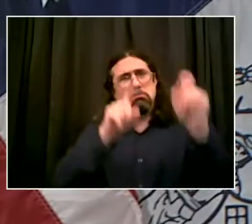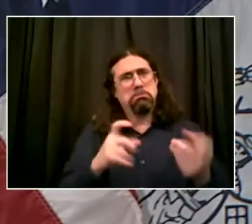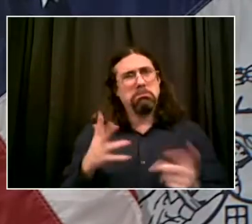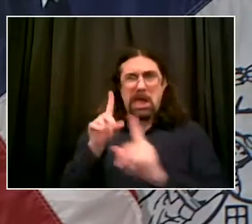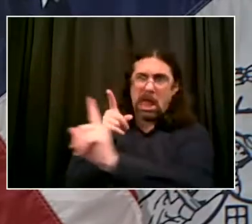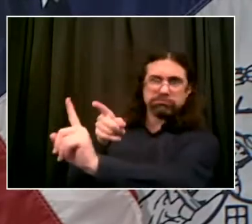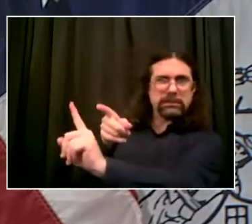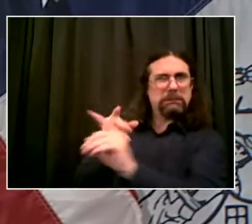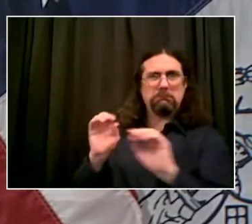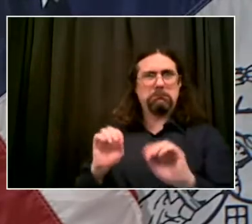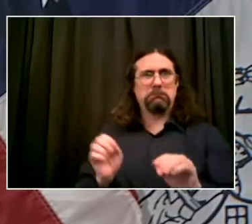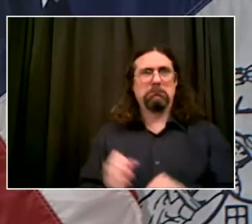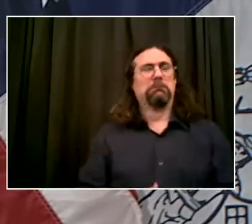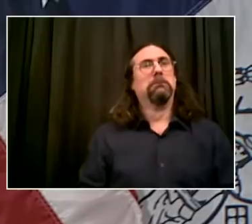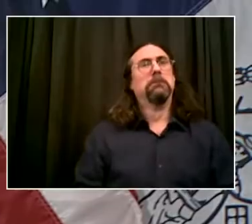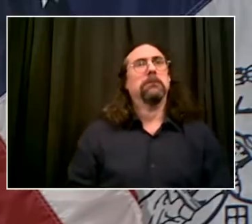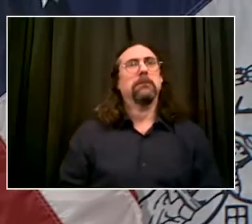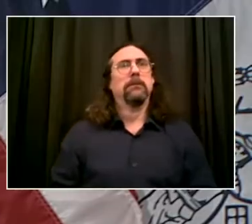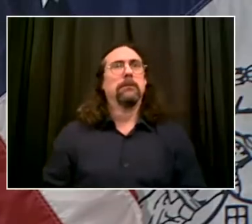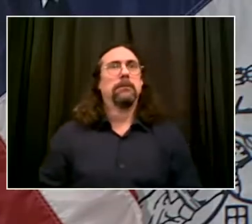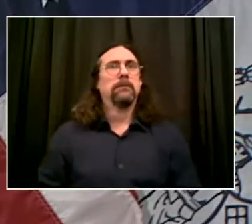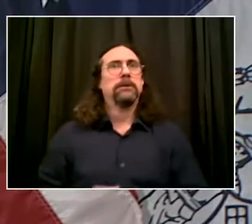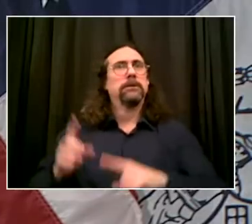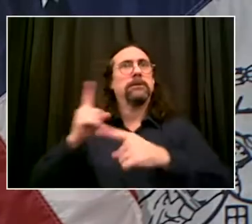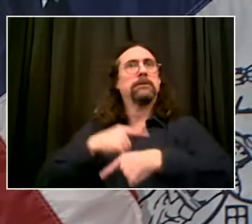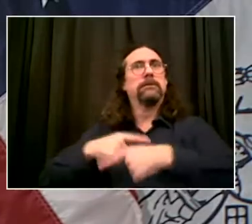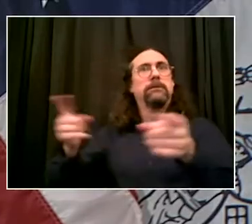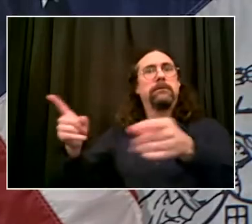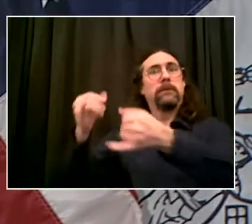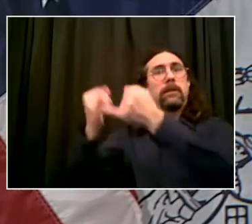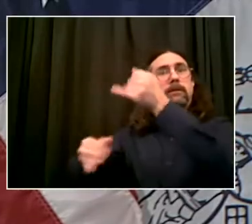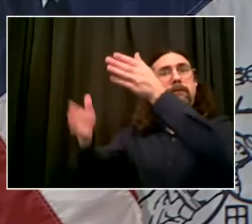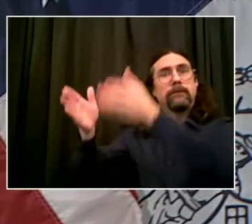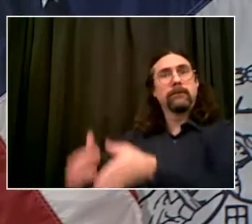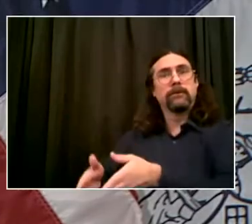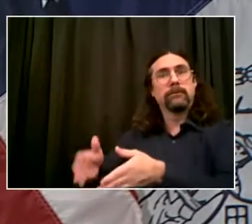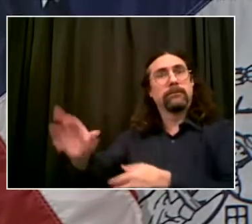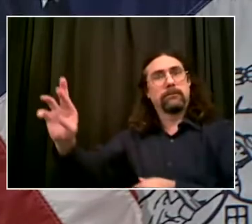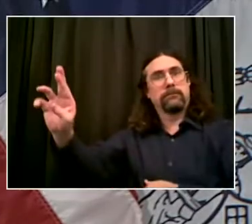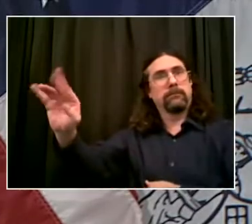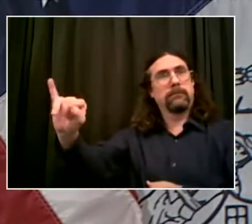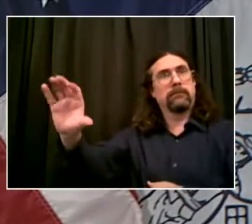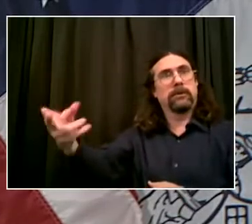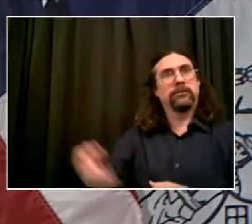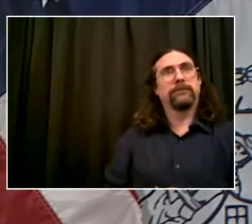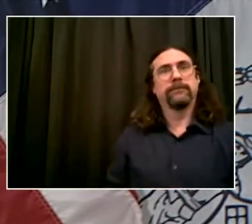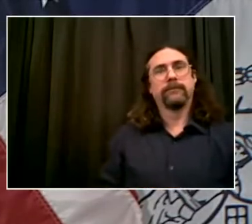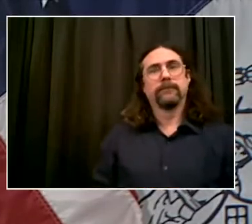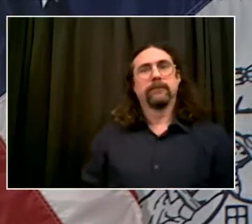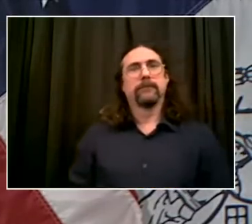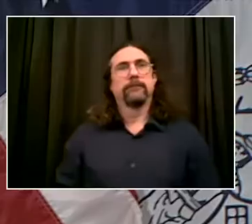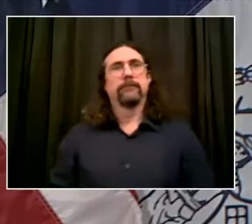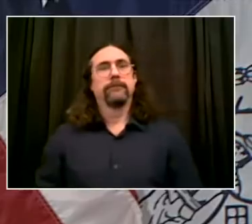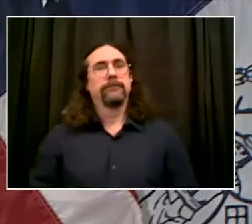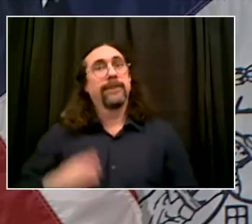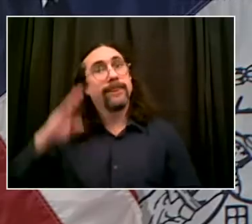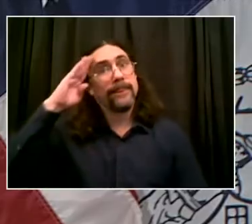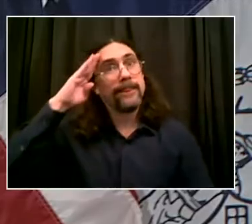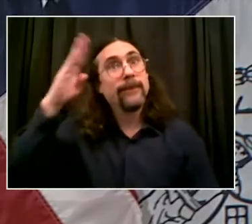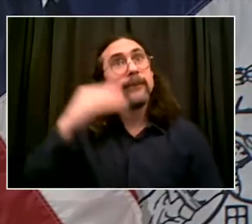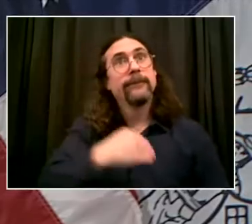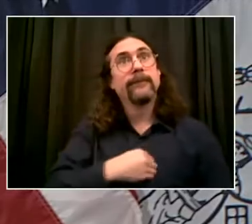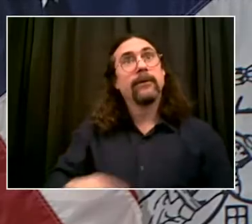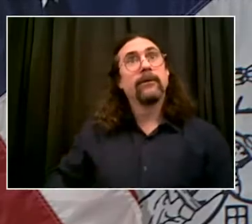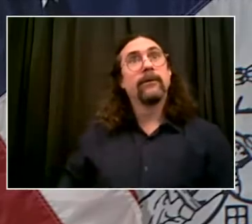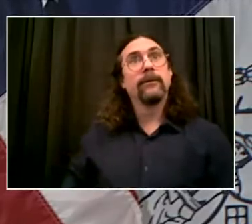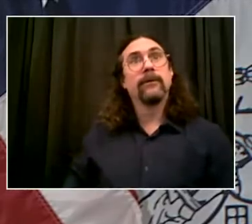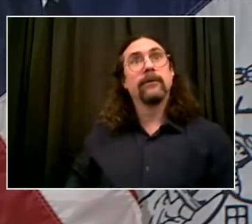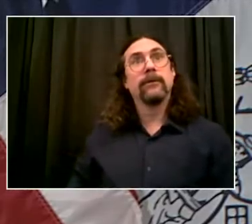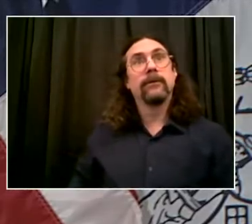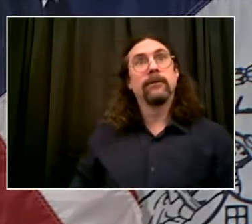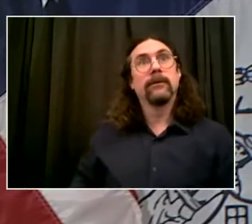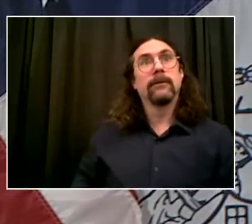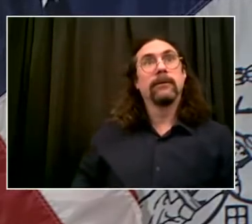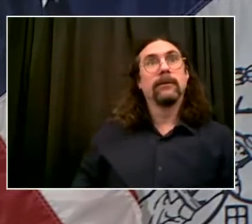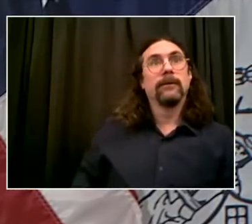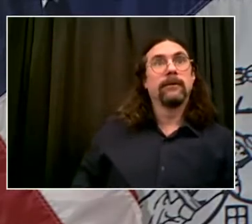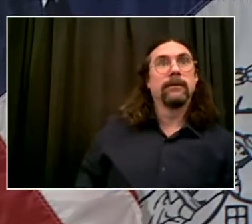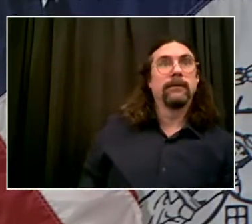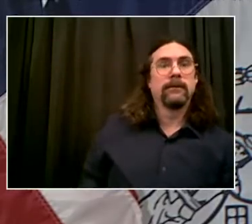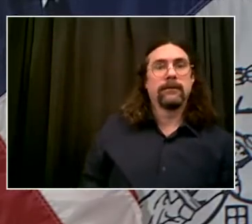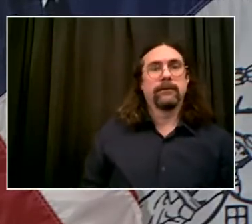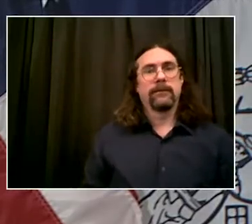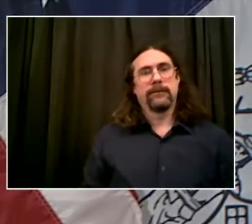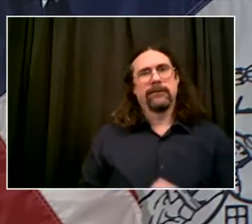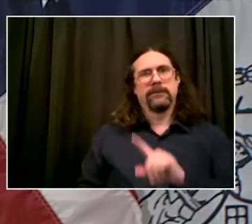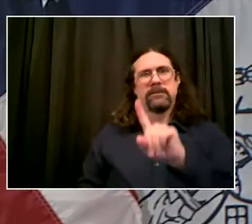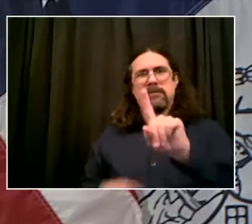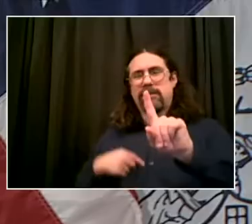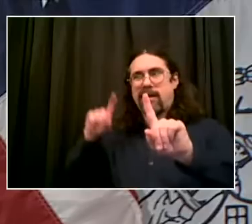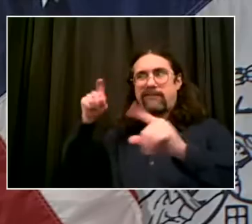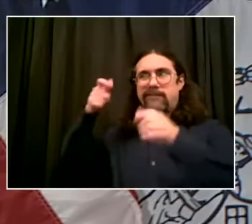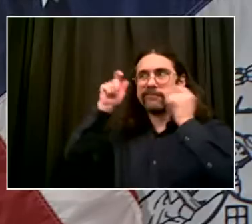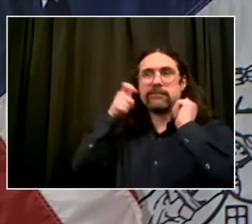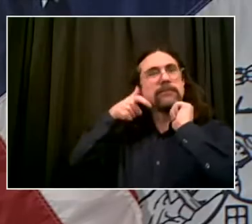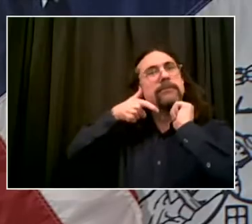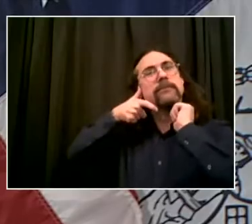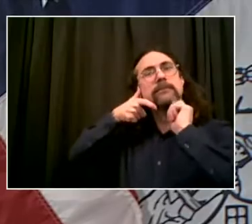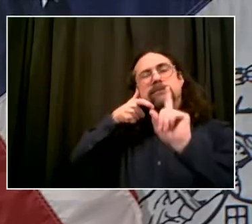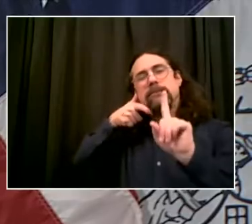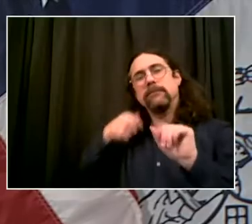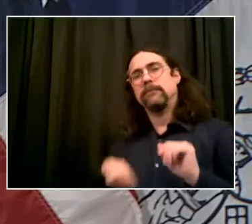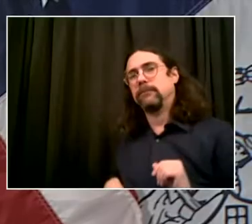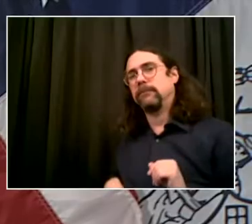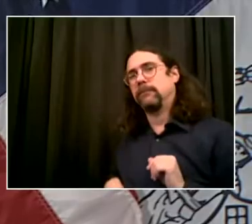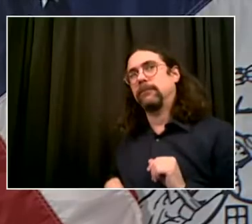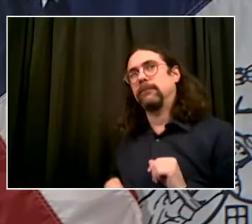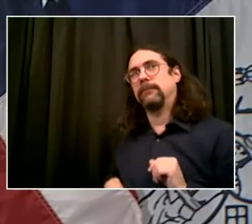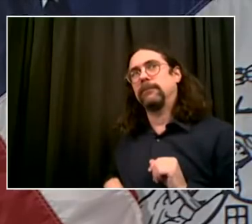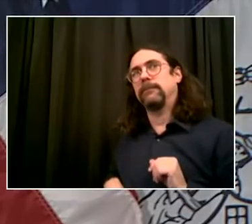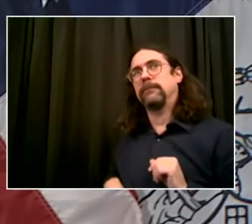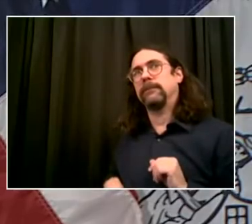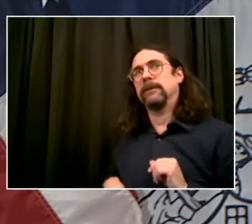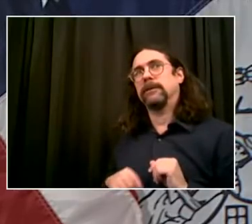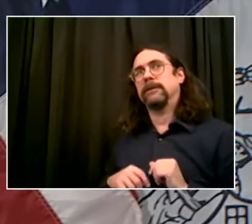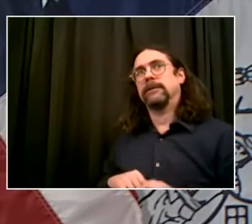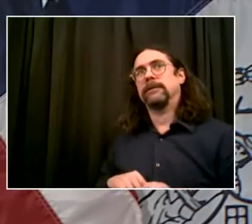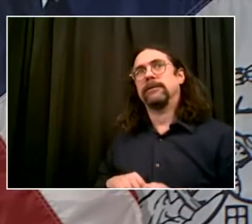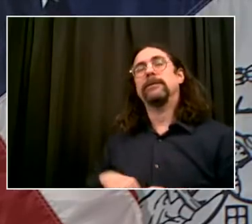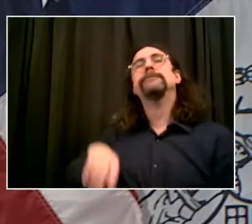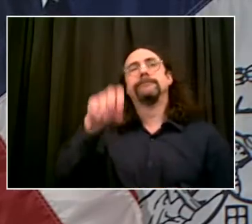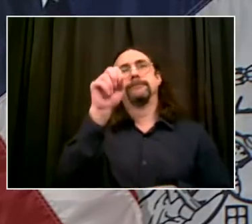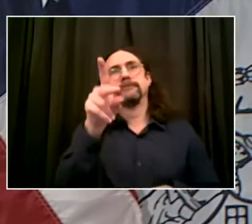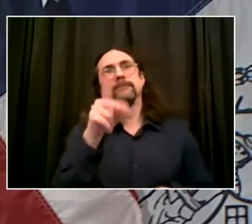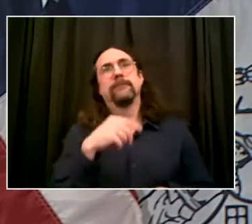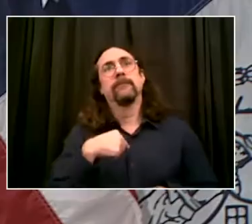RICH LAMB WCBS